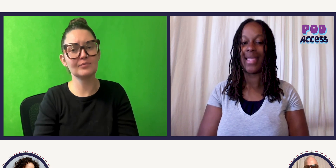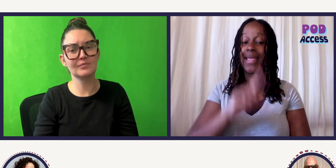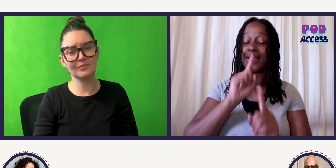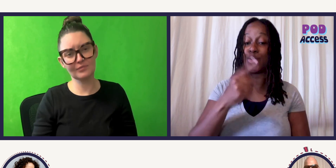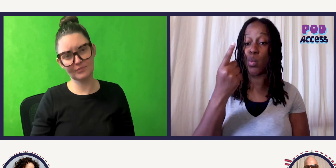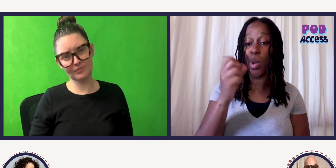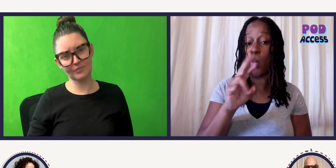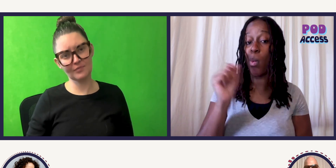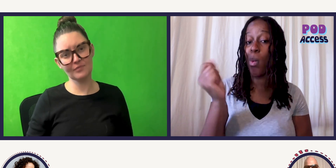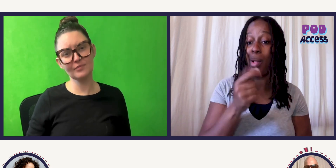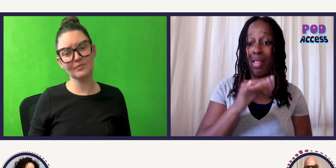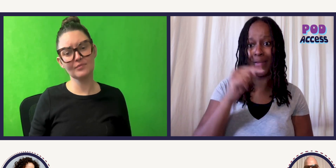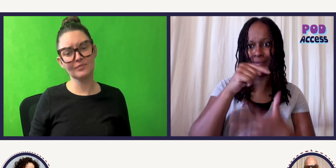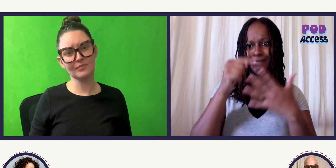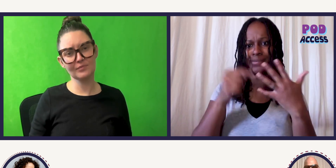Answer one or all of these questions.